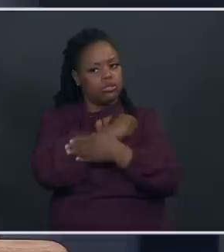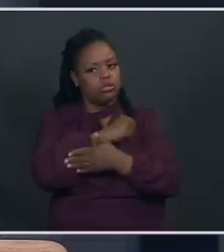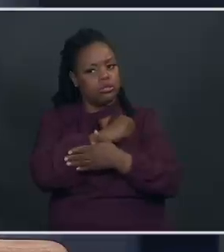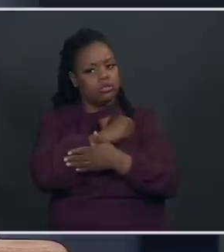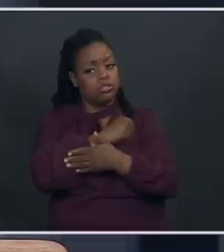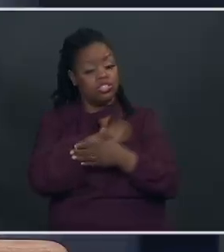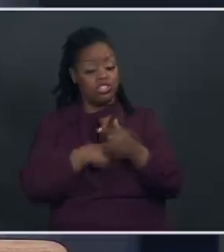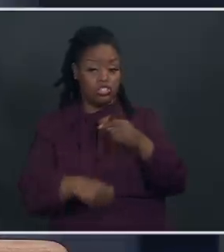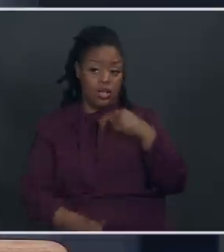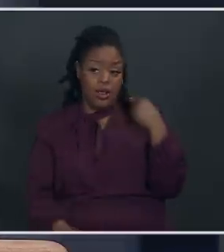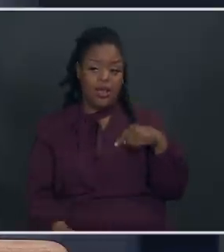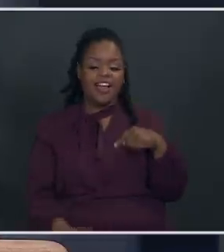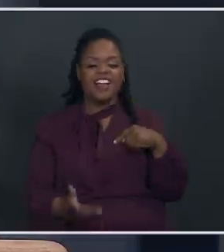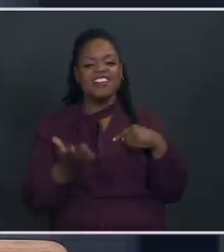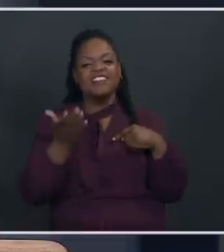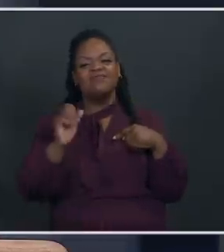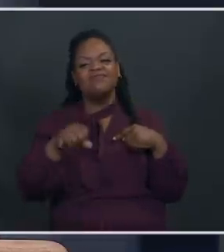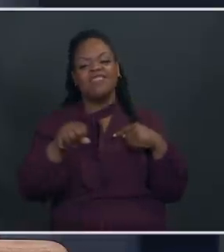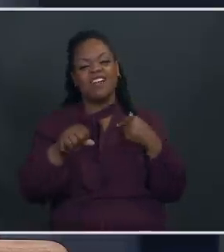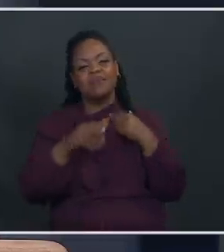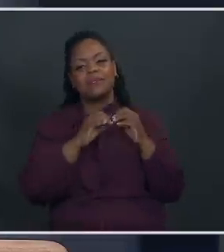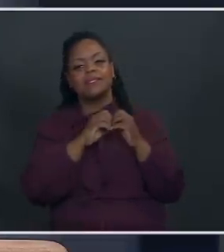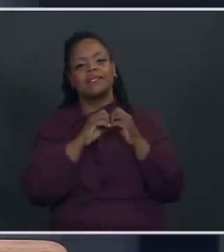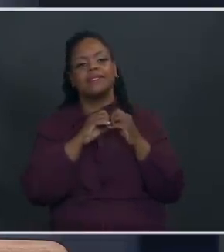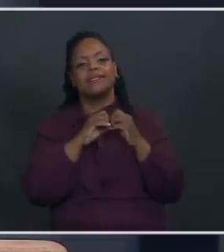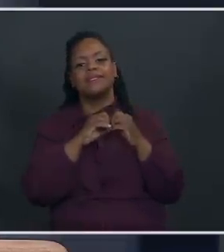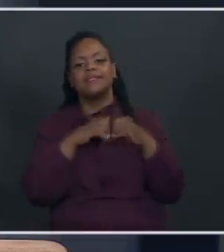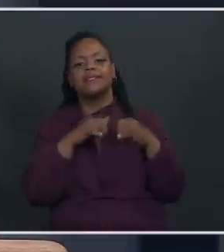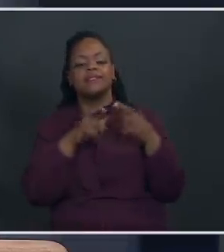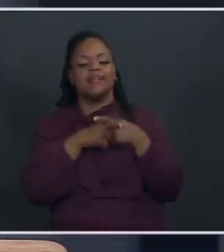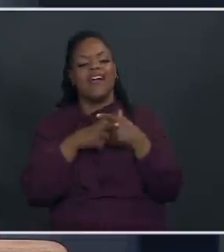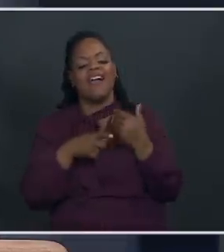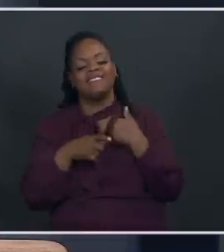on some very, very important issues. And I am as mindful of that as anybody,